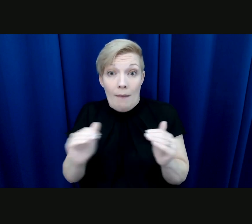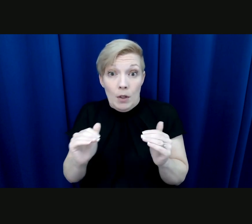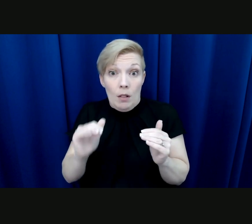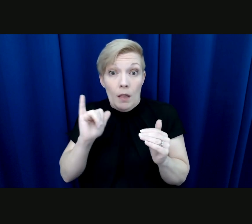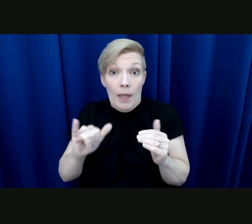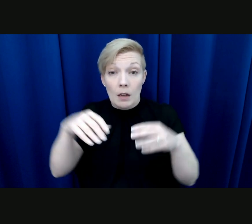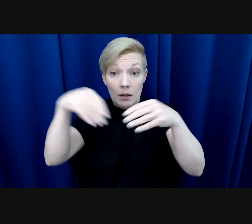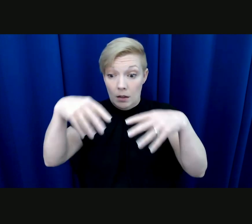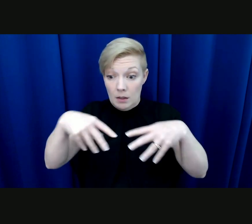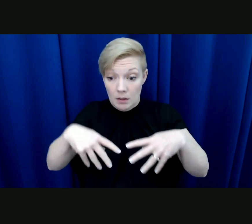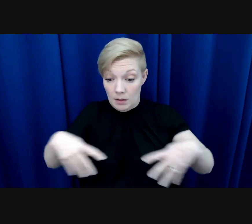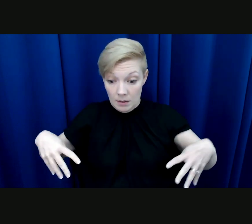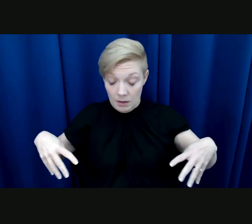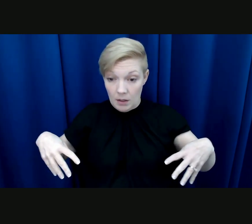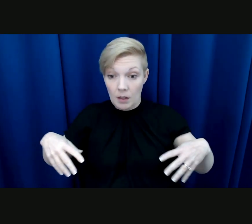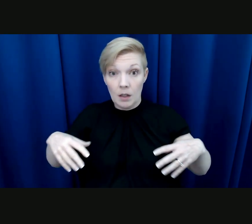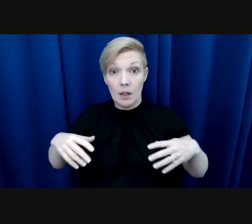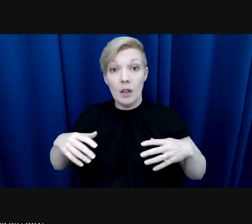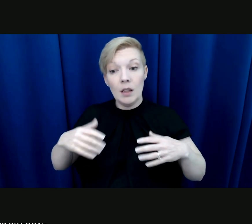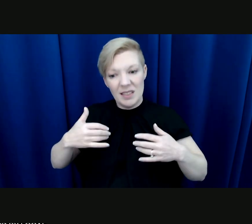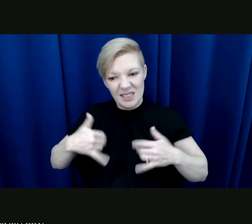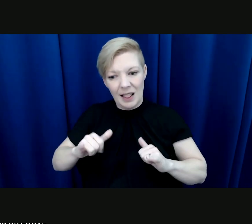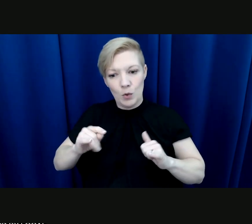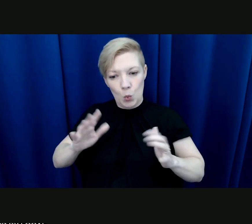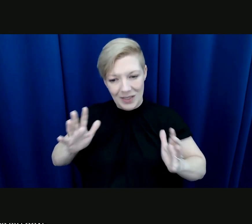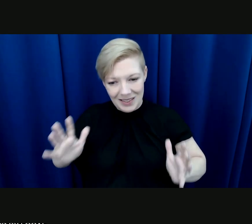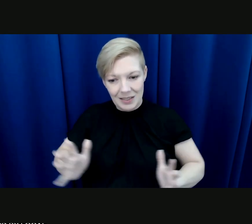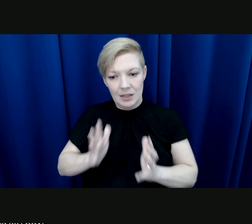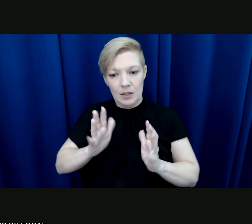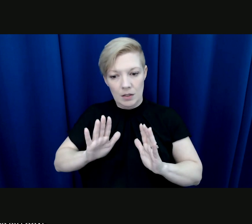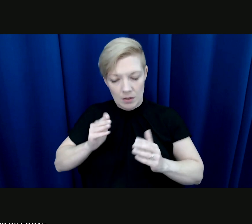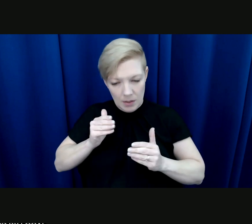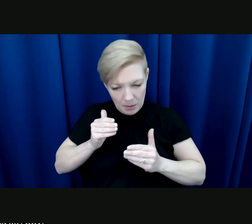To help push that forward, I think will go a long way